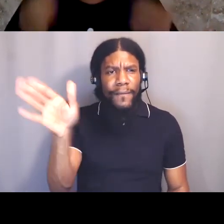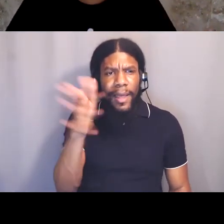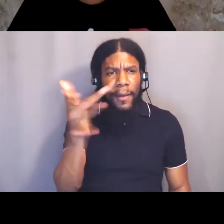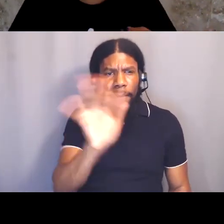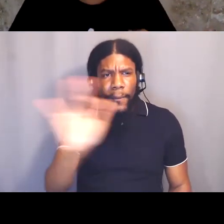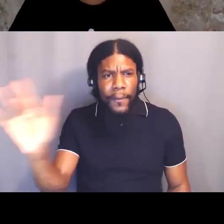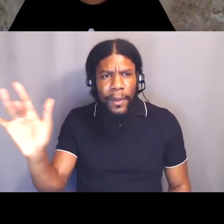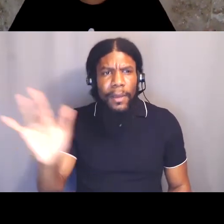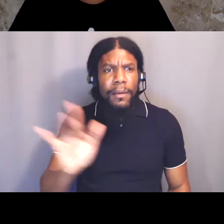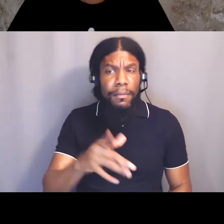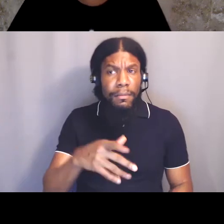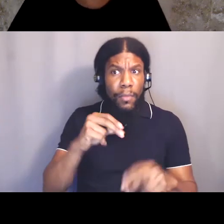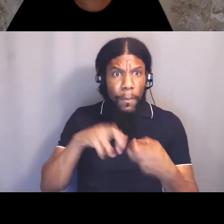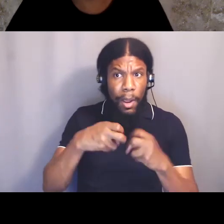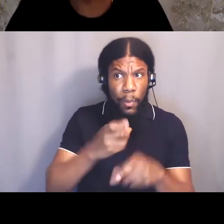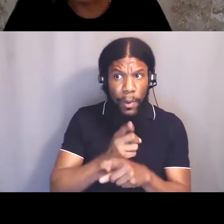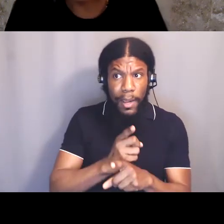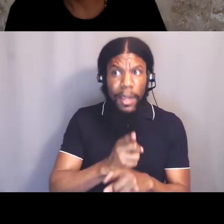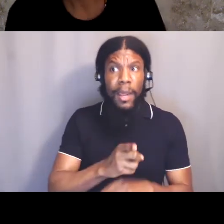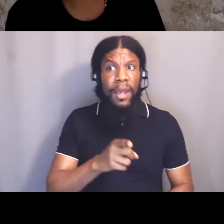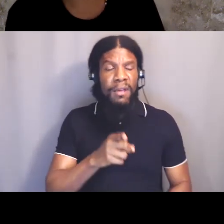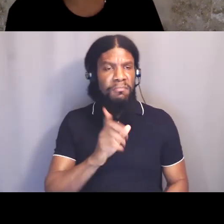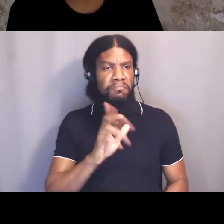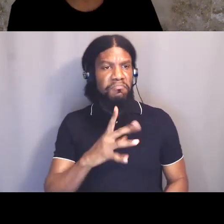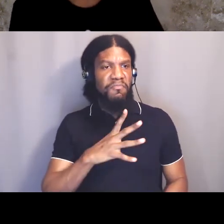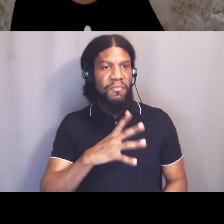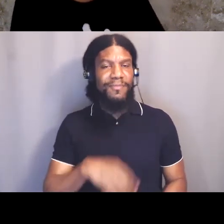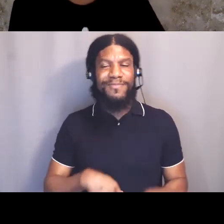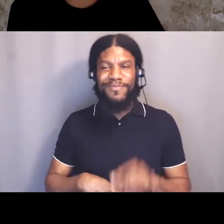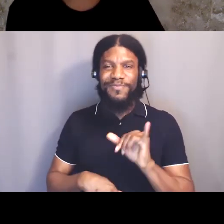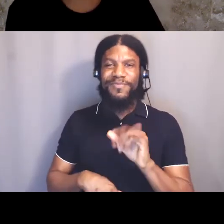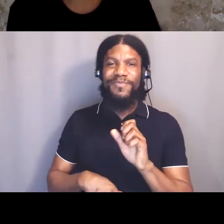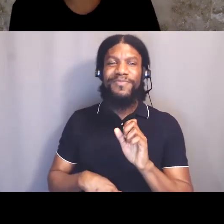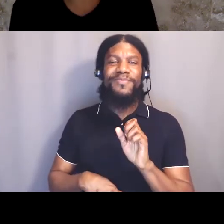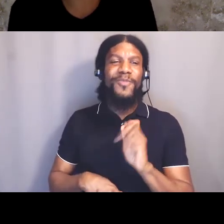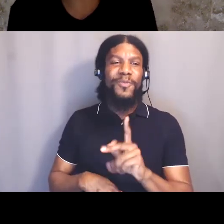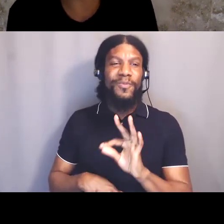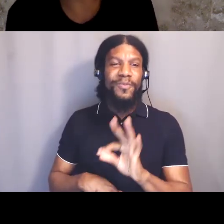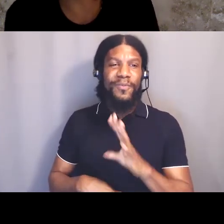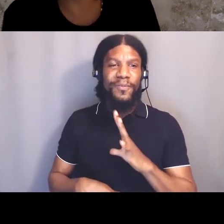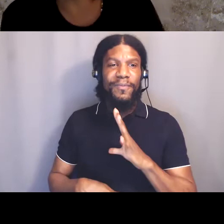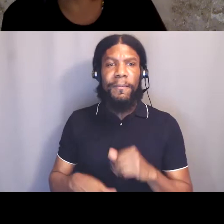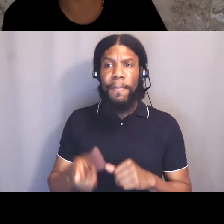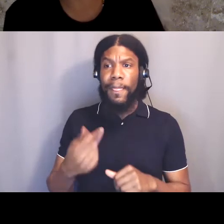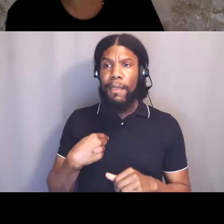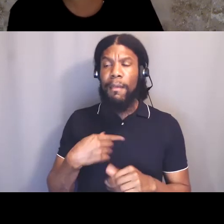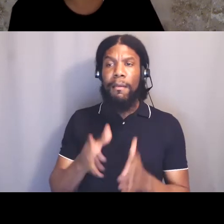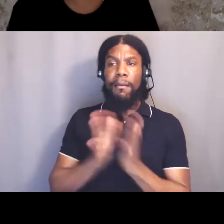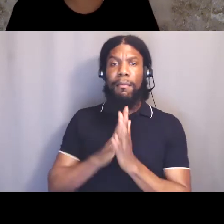They're not, right. Okay, so, I asked Tyler to help me get visuals for this slide.